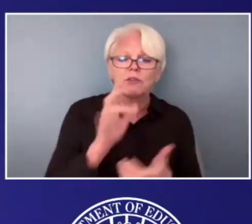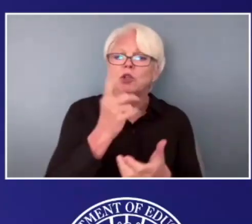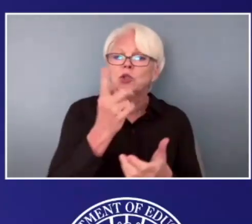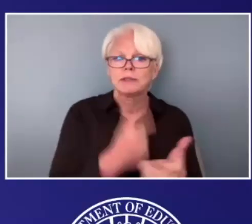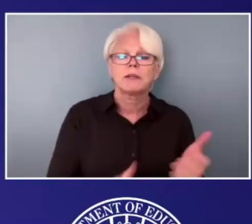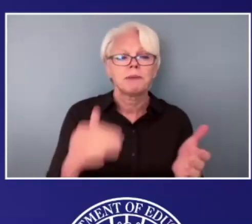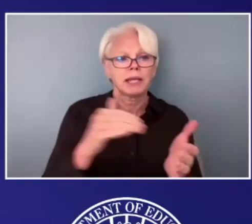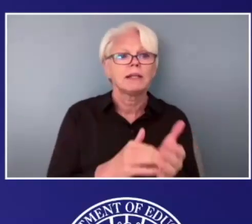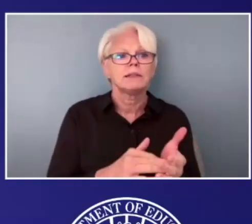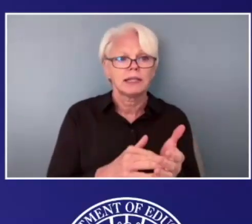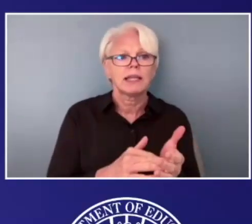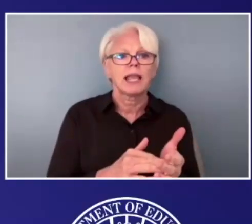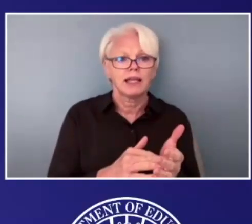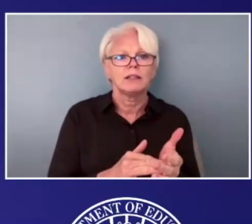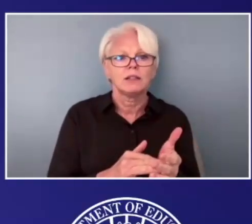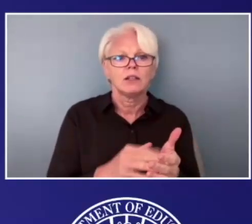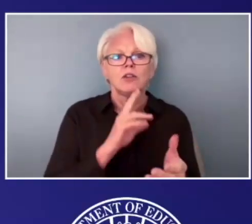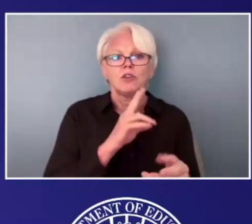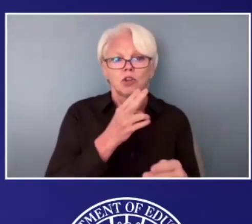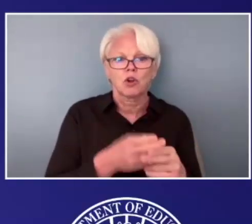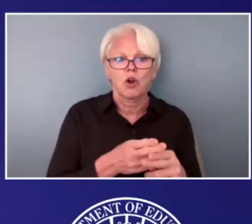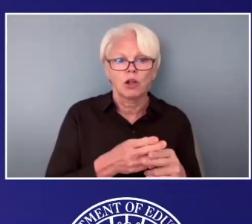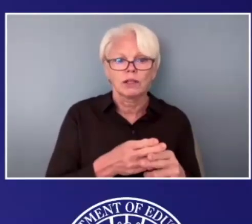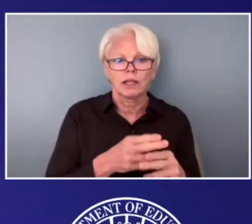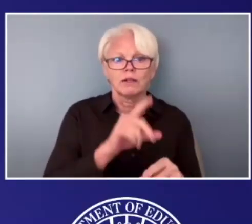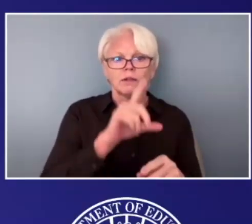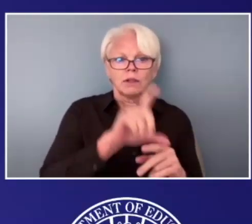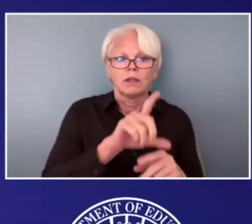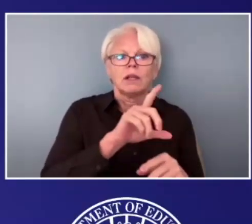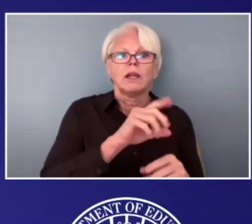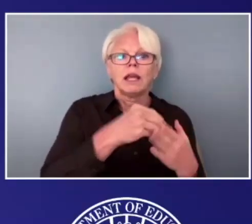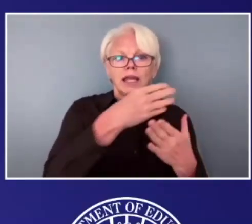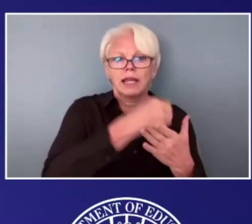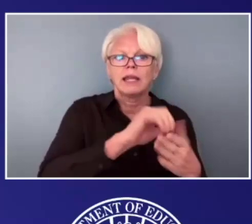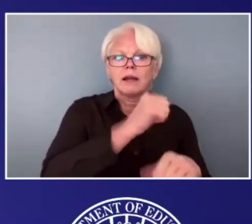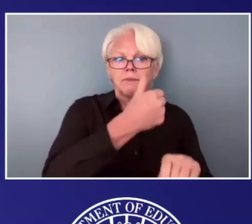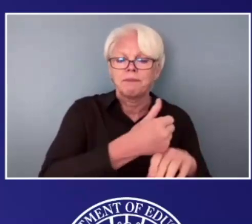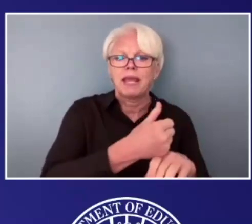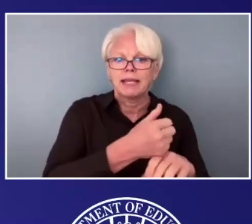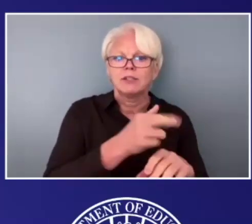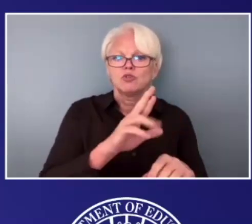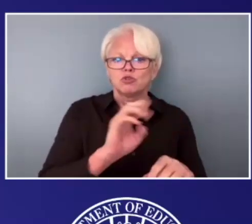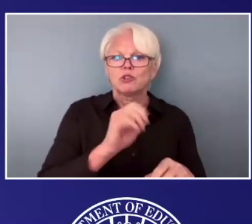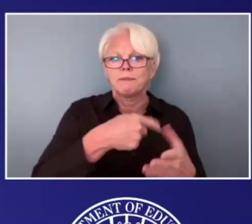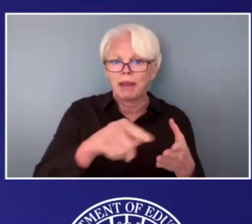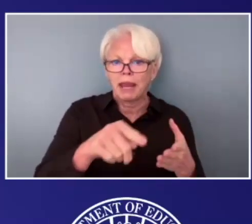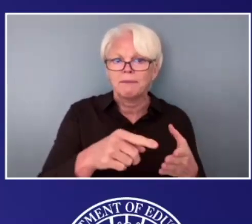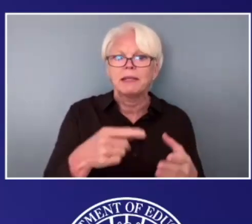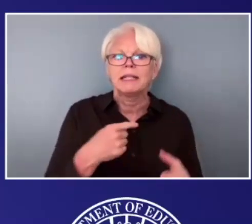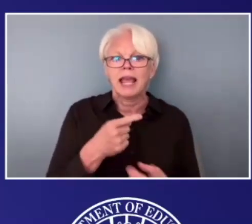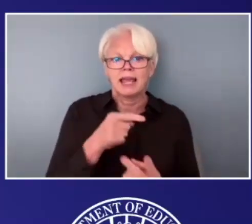you're calling the category uppercase Income Based Repayment. And we have two options, you know, that are called Income